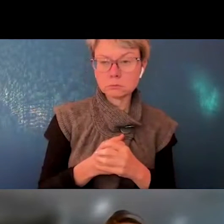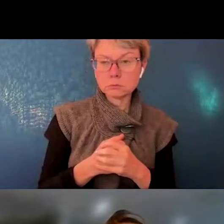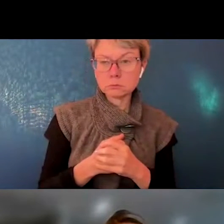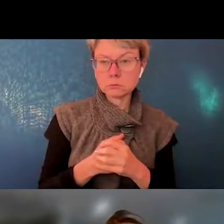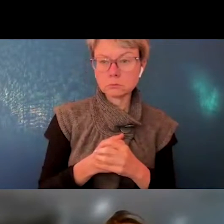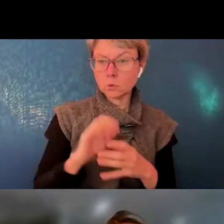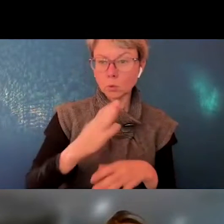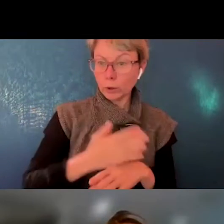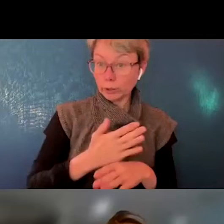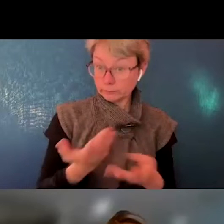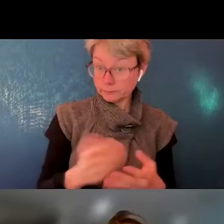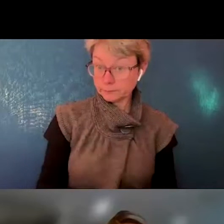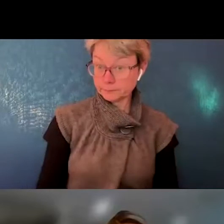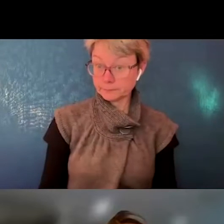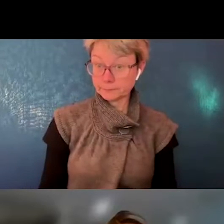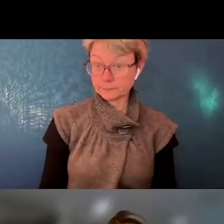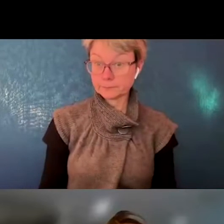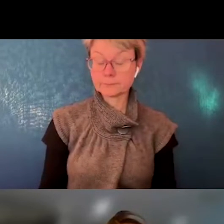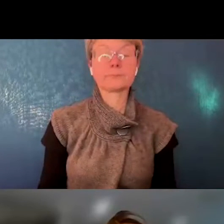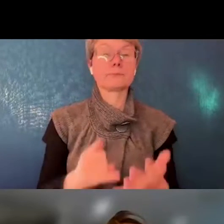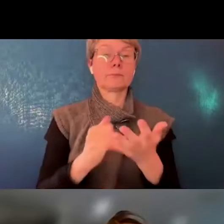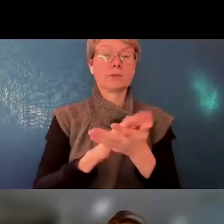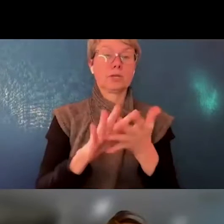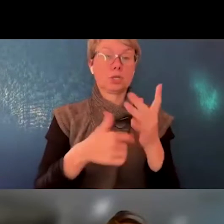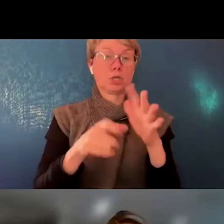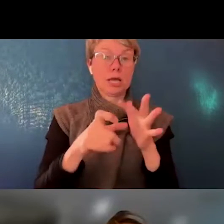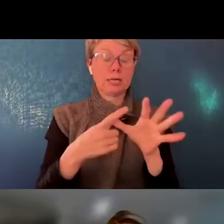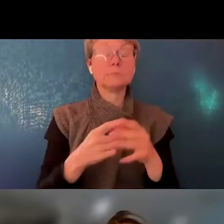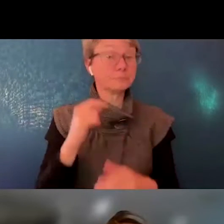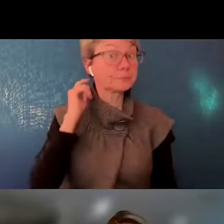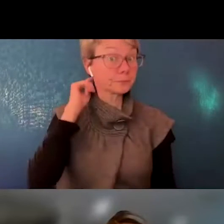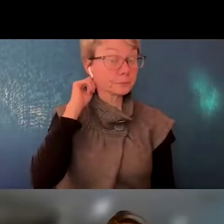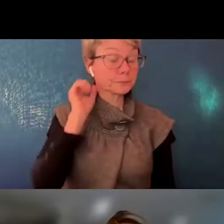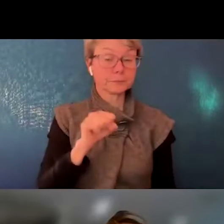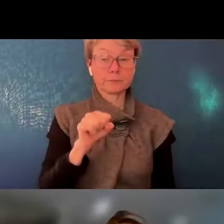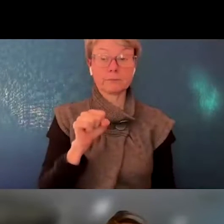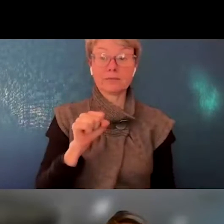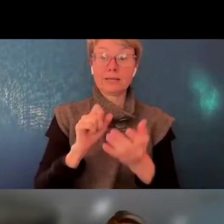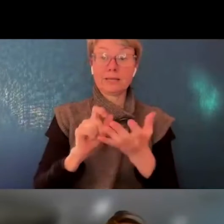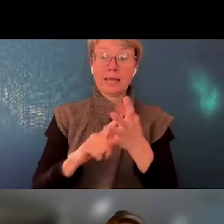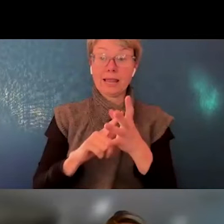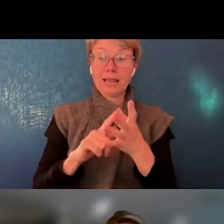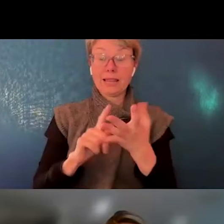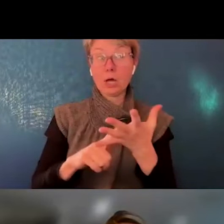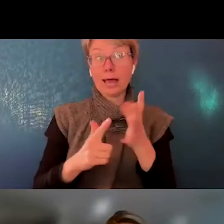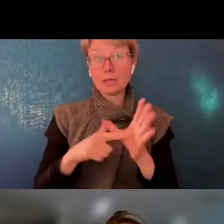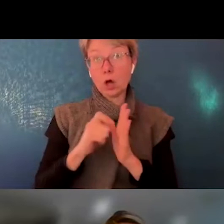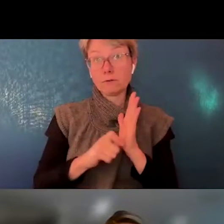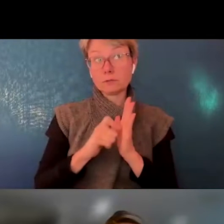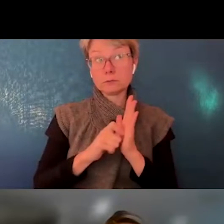and how that's different sure so in a legal aid office and I don't know if we've actually